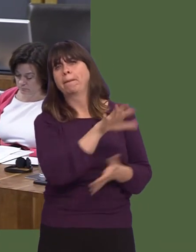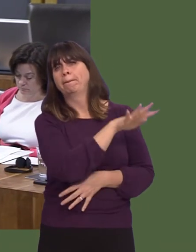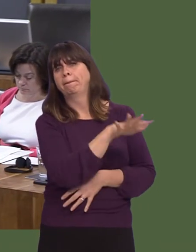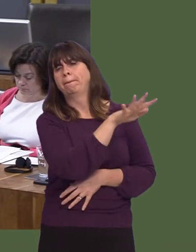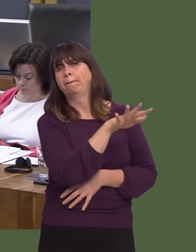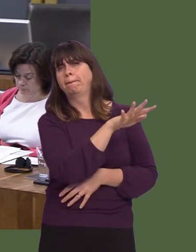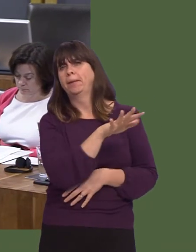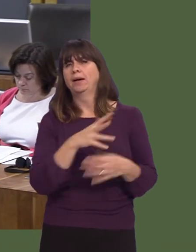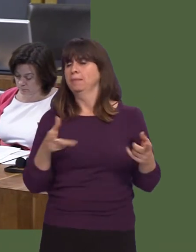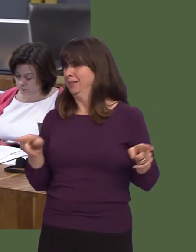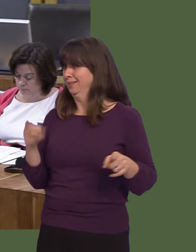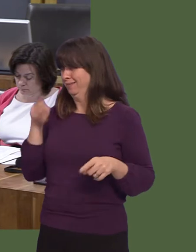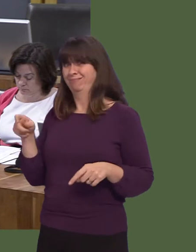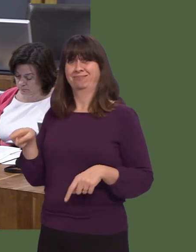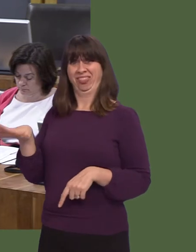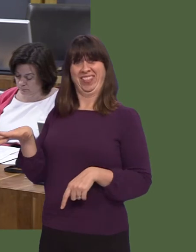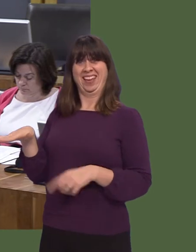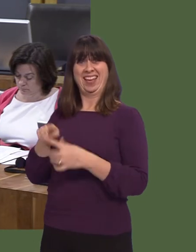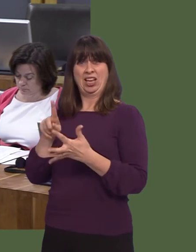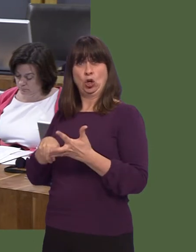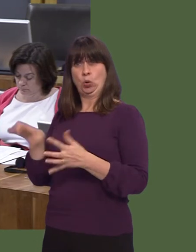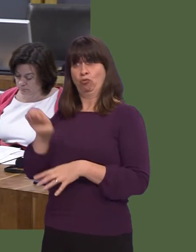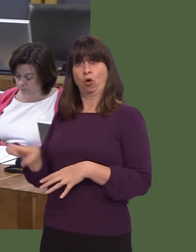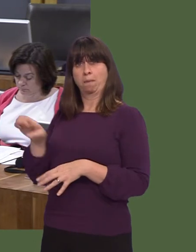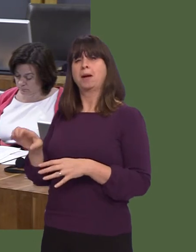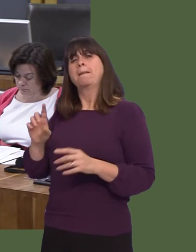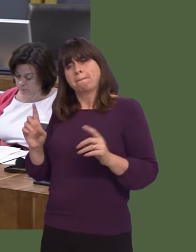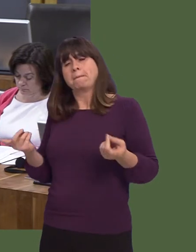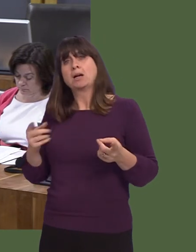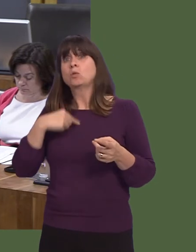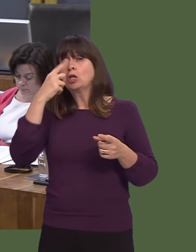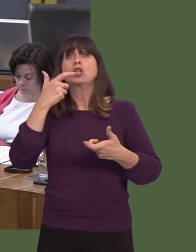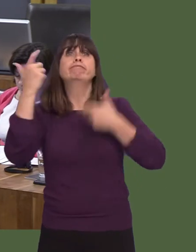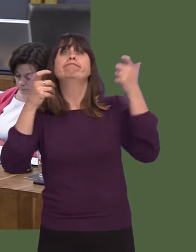That doesn't mean, of course, that we are not proactive in developing markets elsewhere.